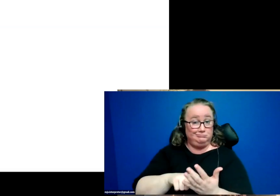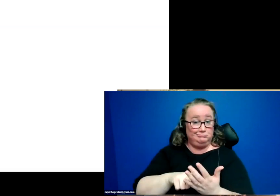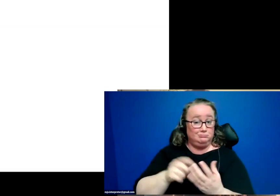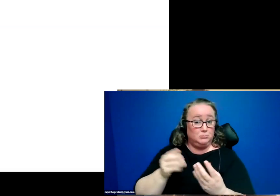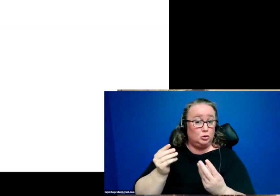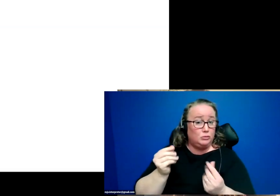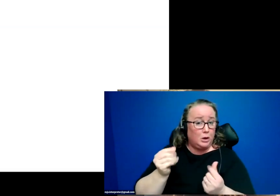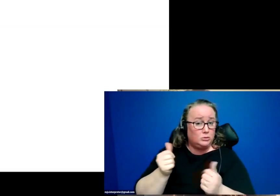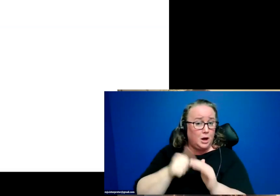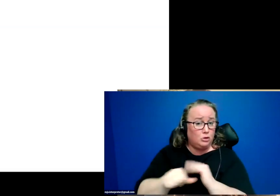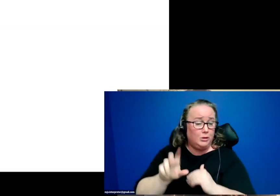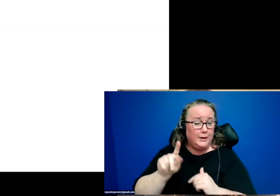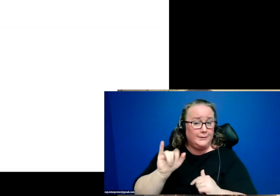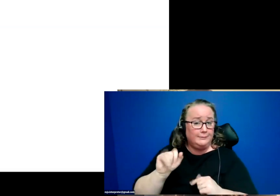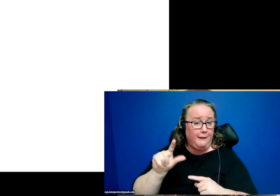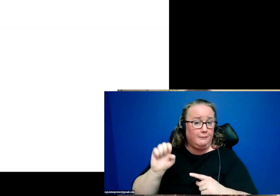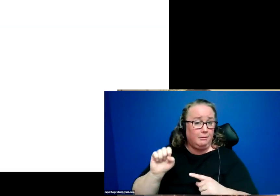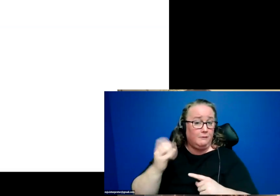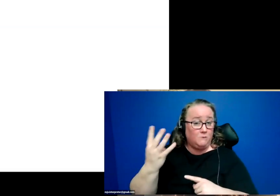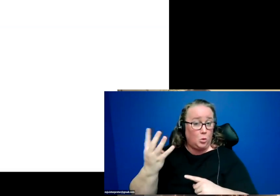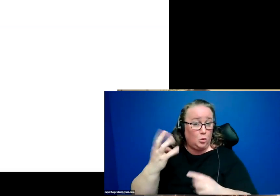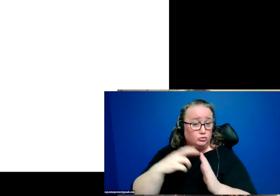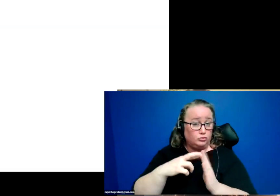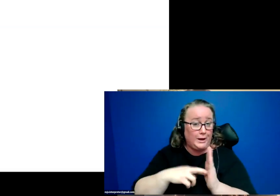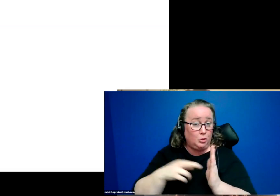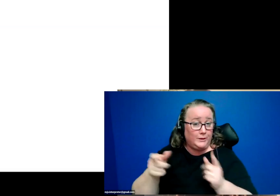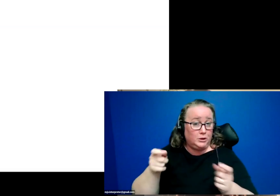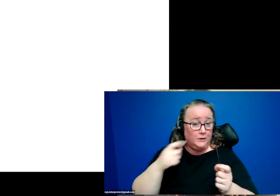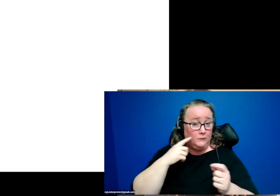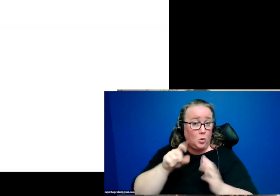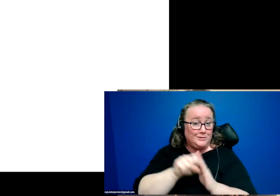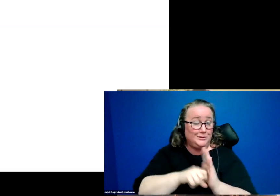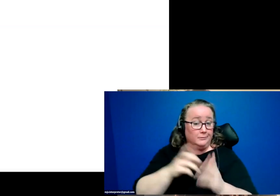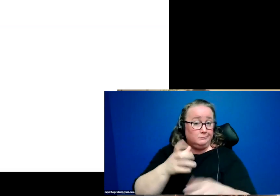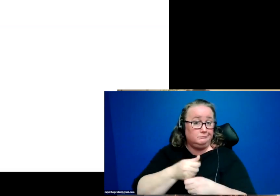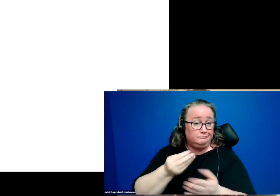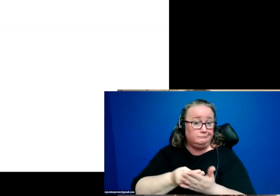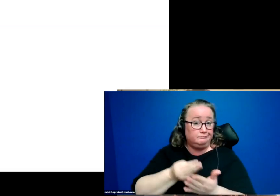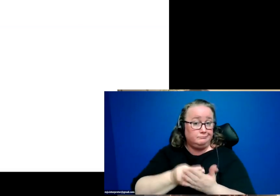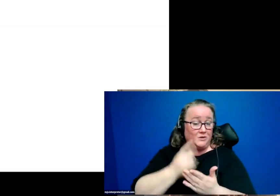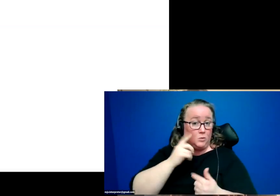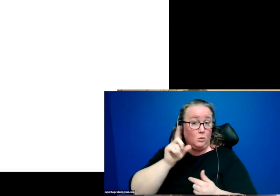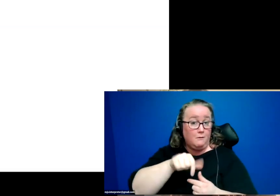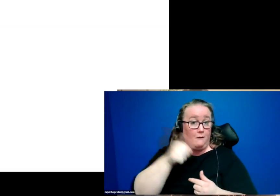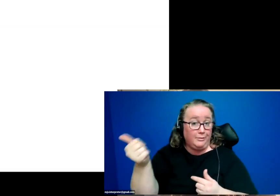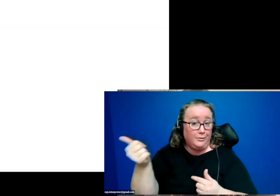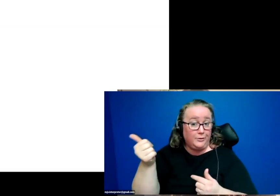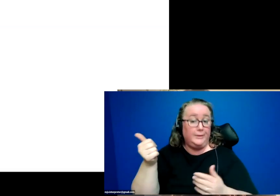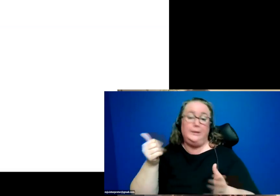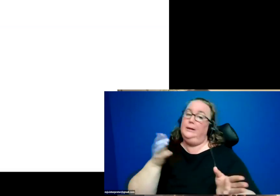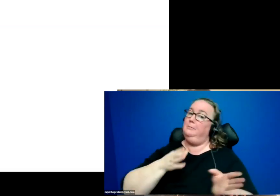the Title four regulations for state to get funding for another planned permanent living arrangement,